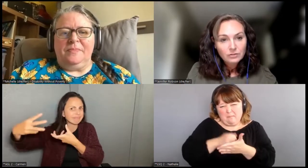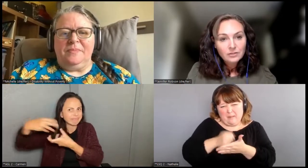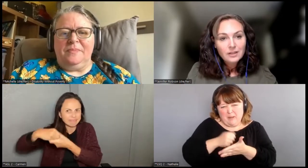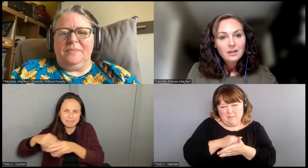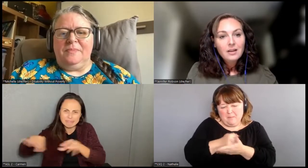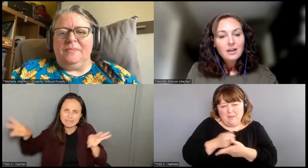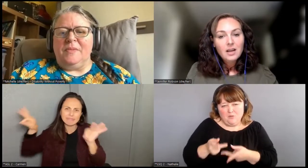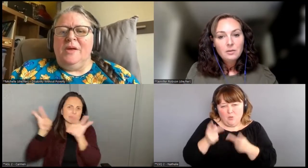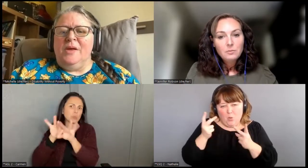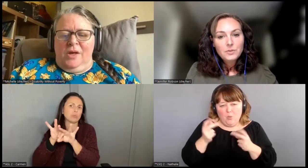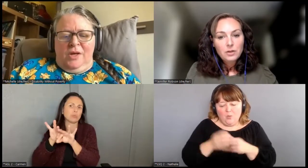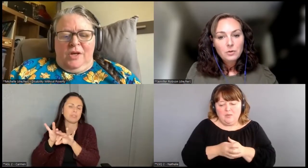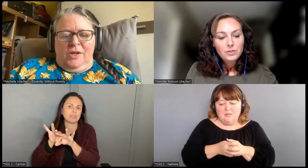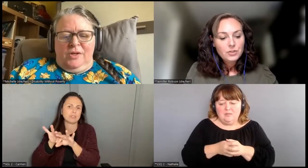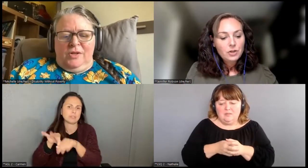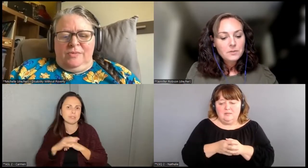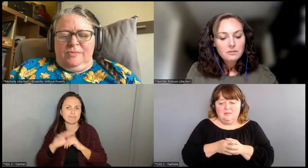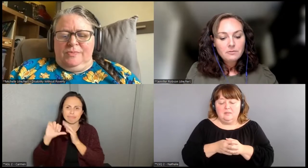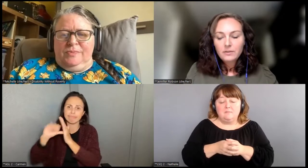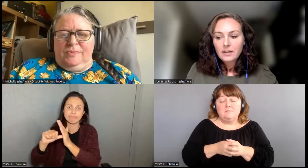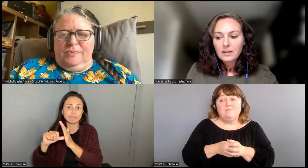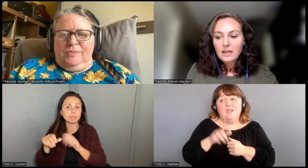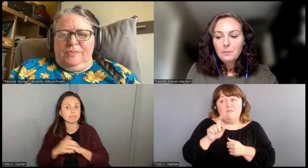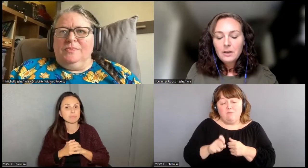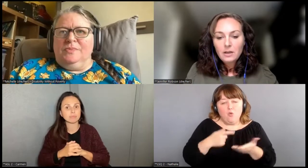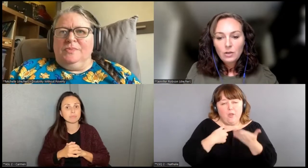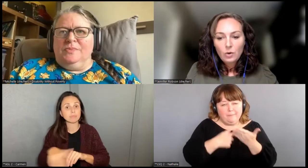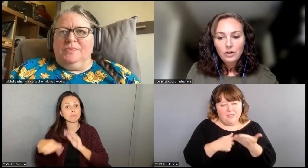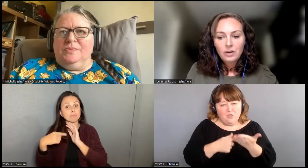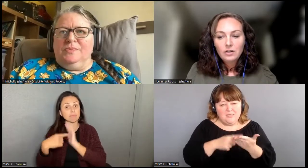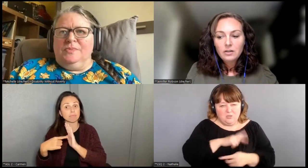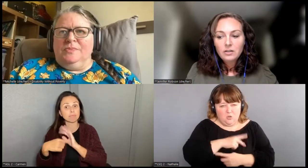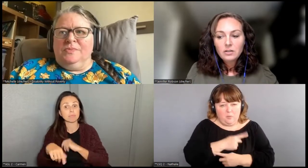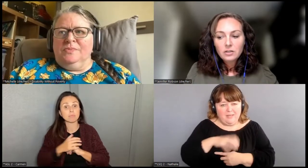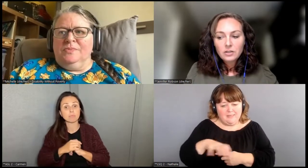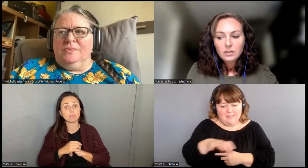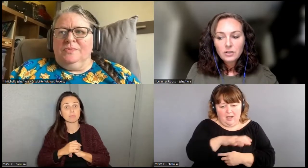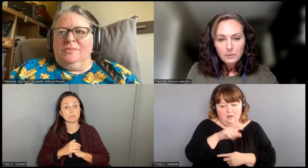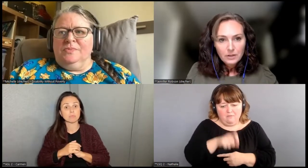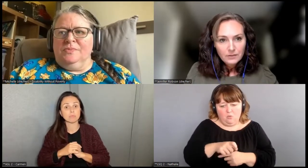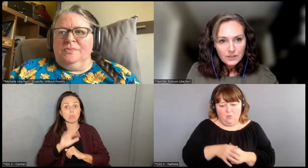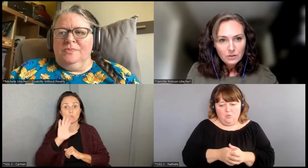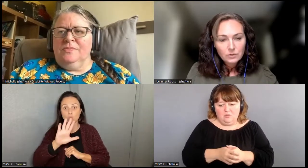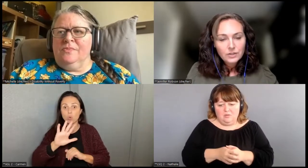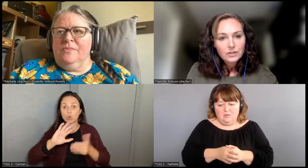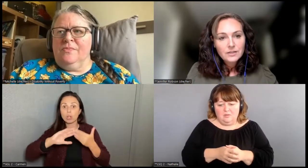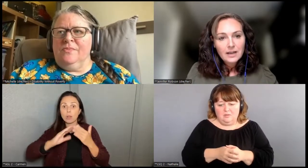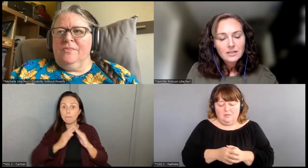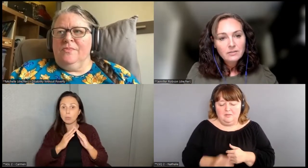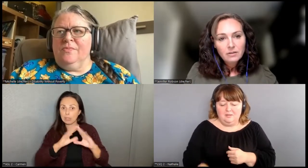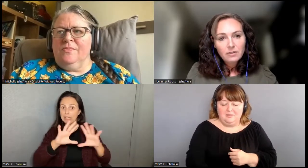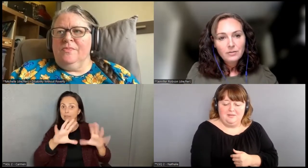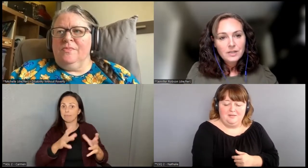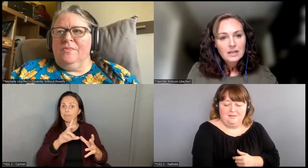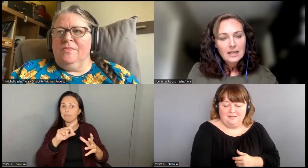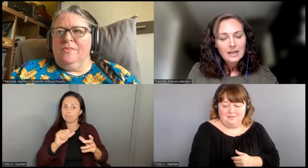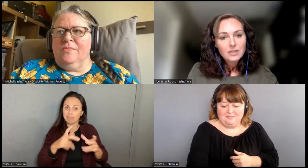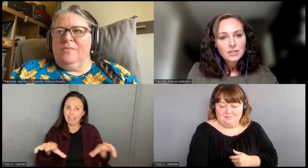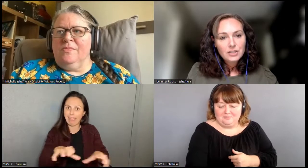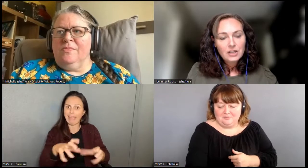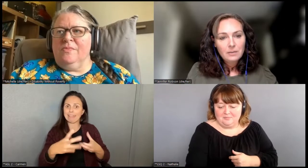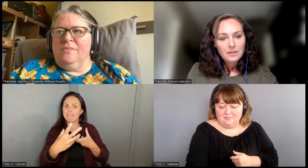SO IN TERMS OF KEEPING YOUR COMMUNITY OF TAKE HOLDERS ACTIVE AND INVOLVED AND ENGAGED, THIS